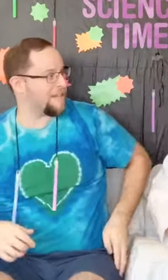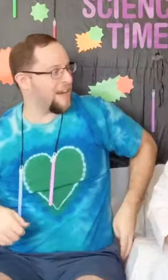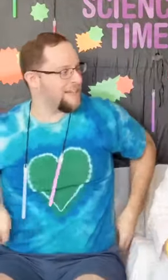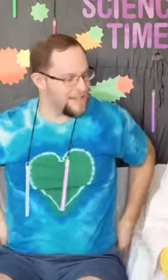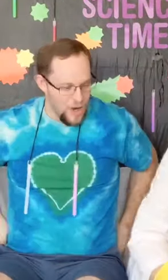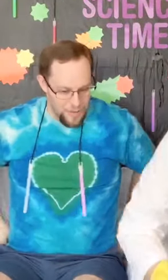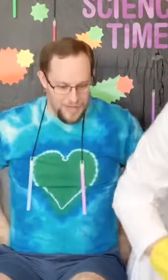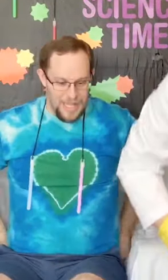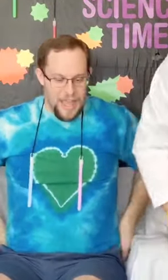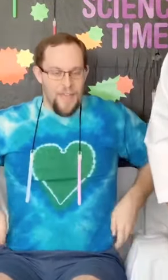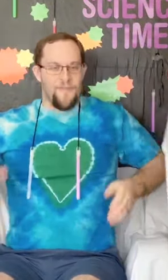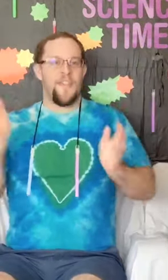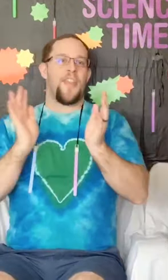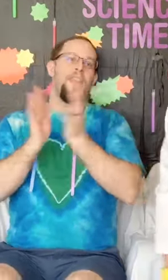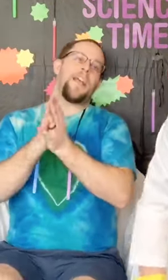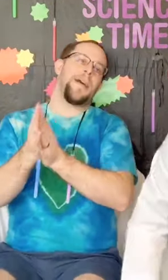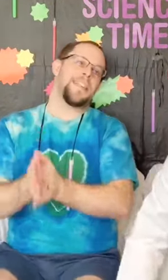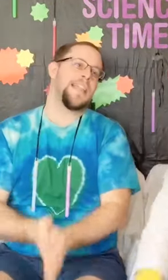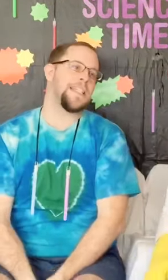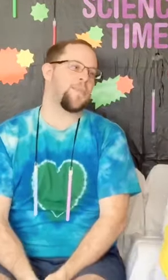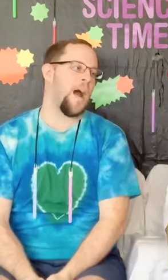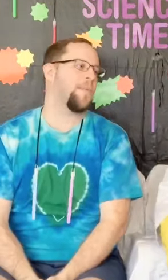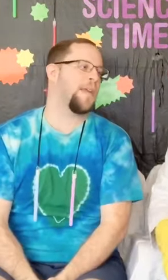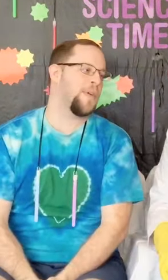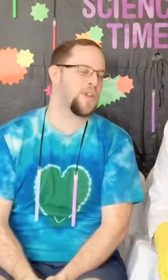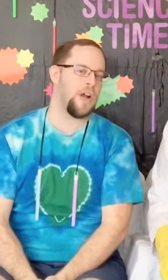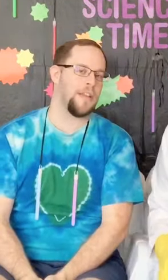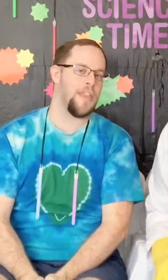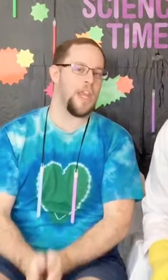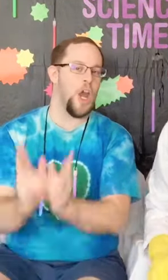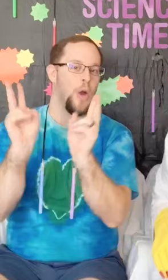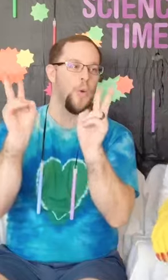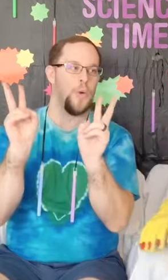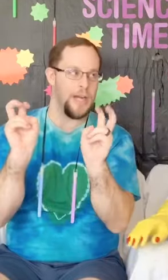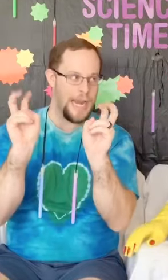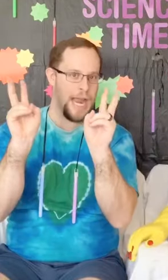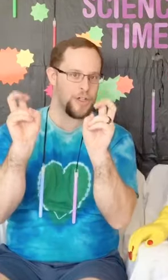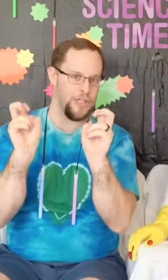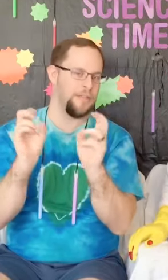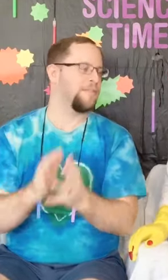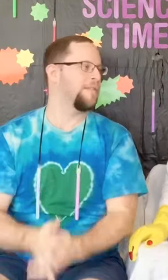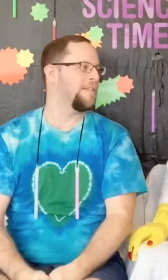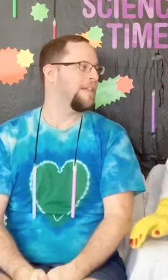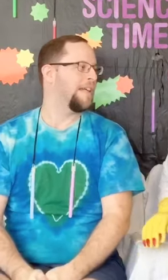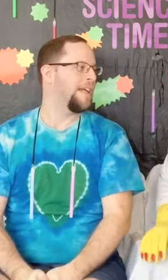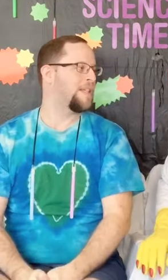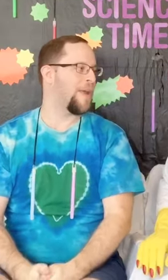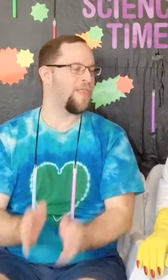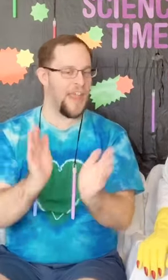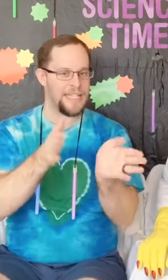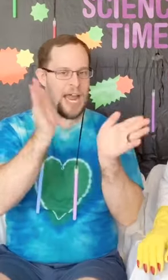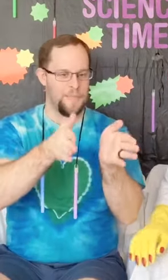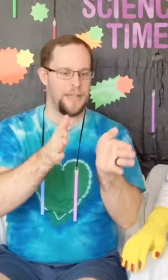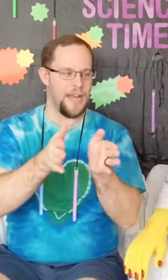science? CALI: Favorite thing about science. AARON: Favorite thing about science is probably what's called the "reaction." It's when things happen and